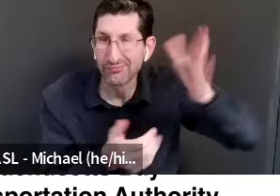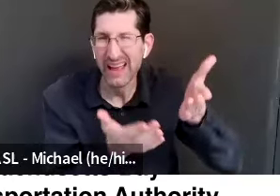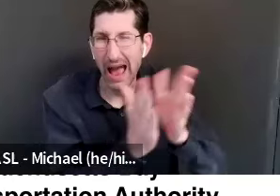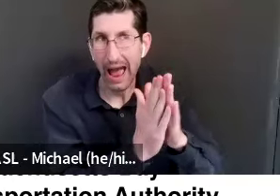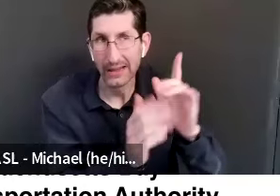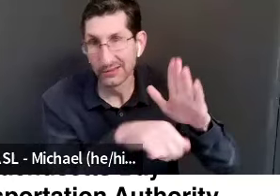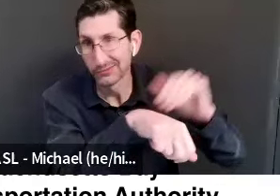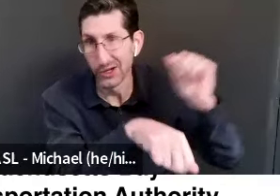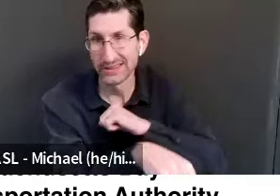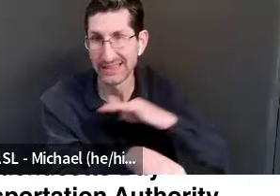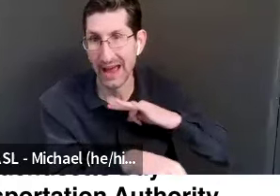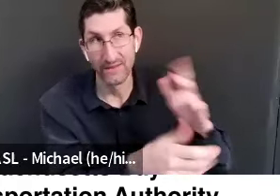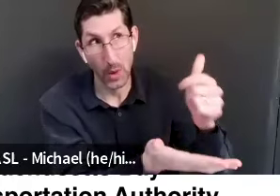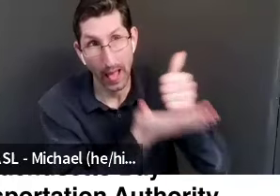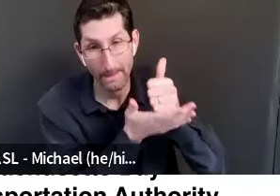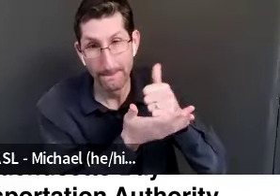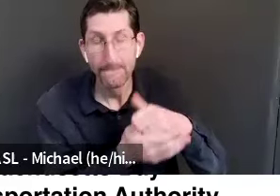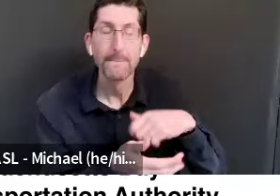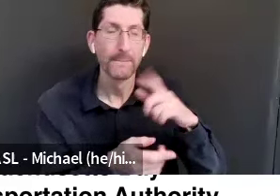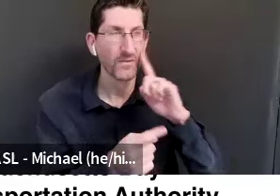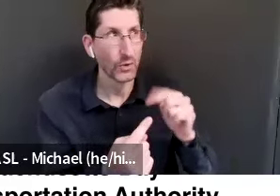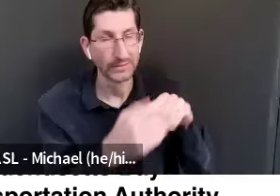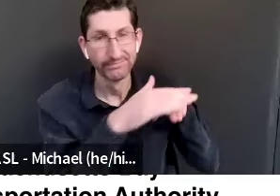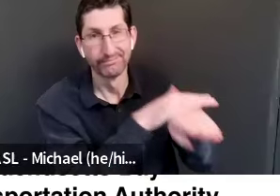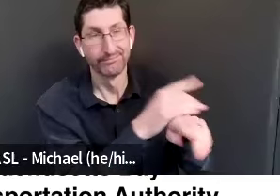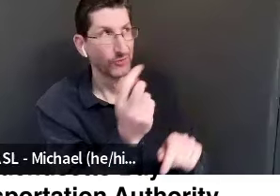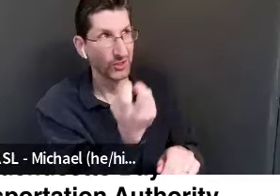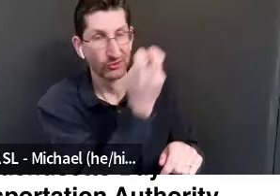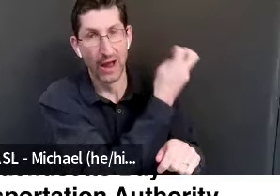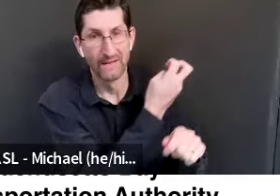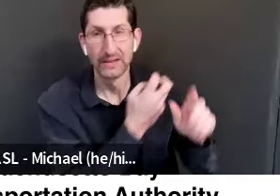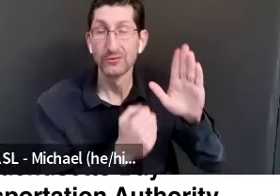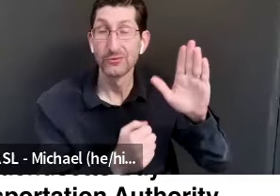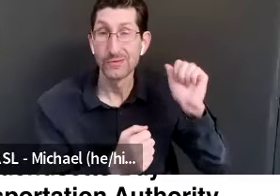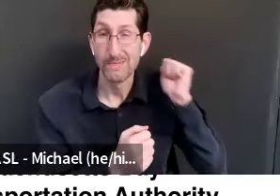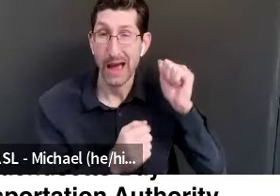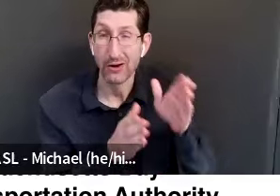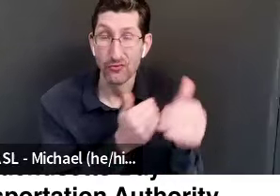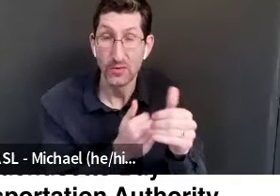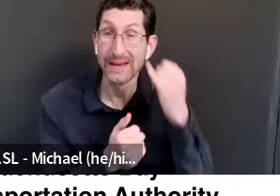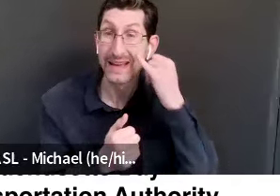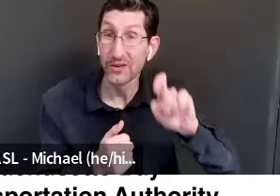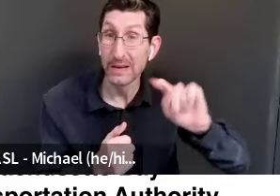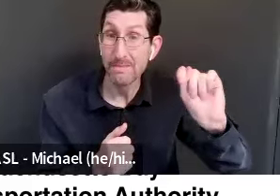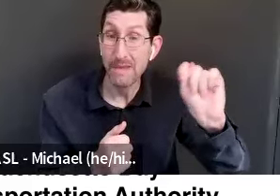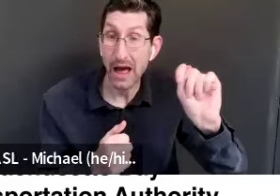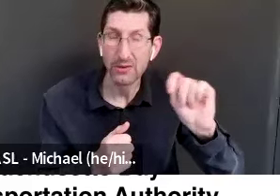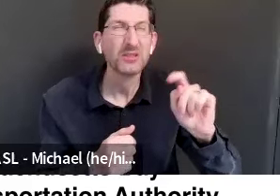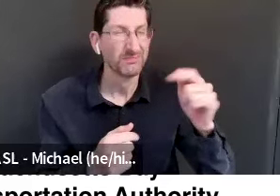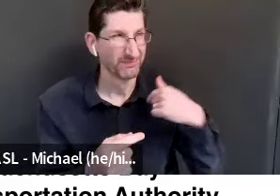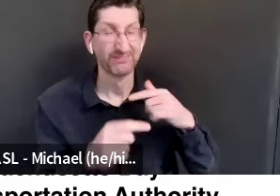IF YOU LIKE ASSISTANCE, RAISE YOUR HAND AND ASK FOR STAFF ASSISTANCE GETTING TO THE BACK ROOM.